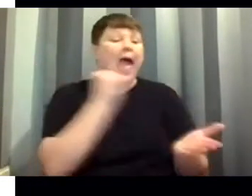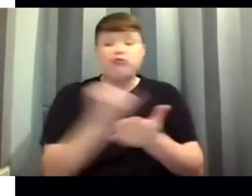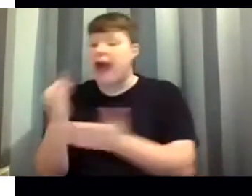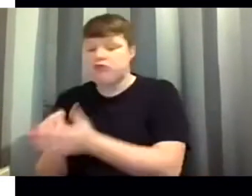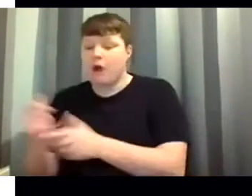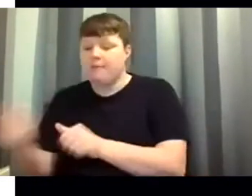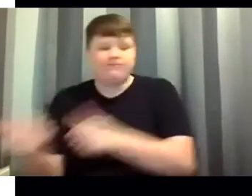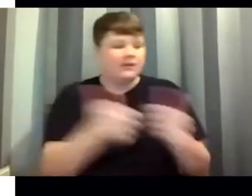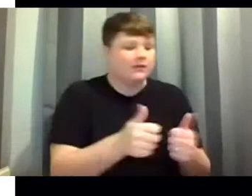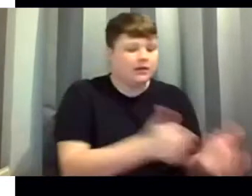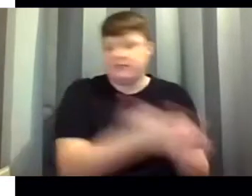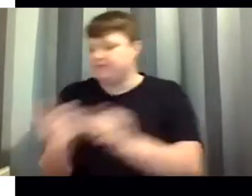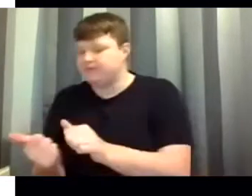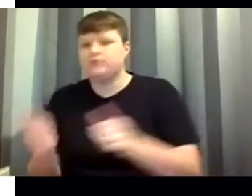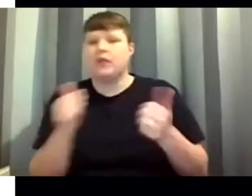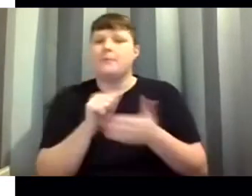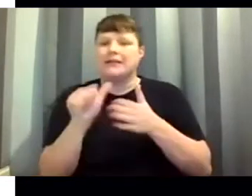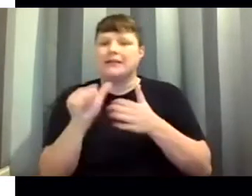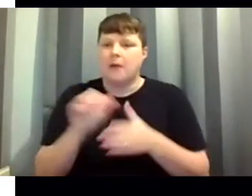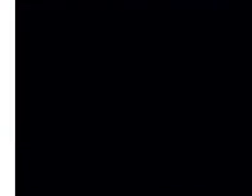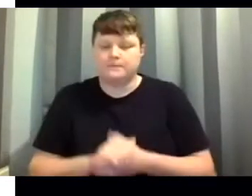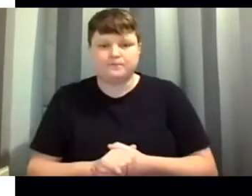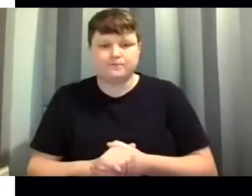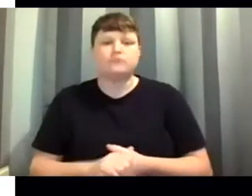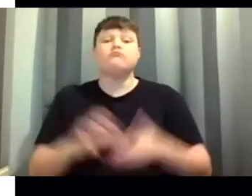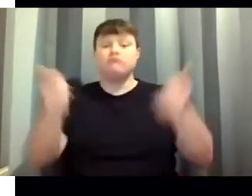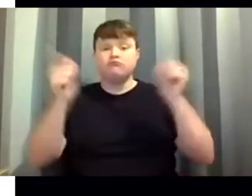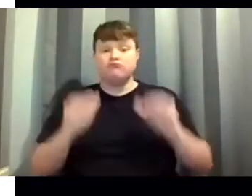The development cycle evaluates issues, brings in new science, evaluates changes